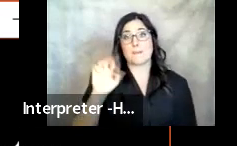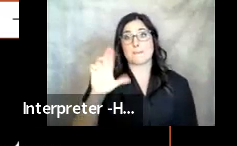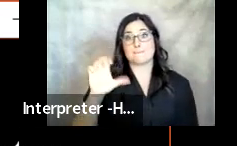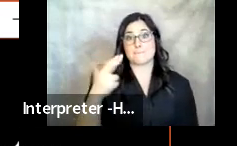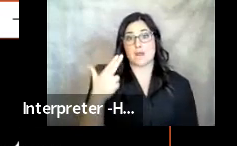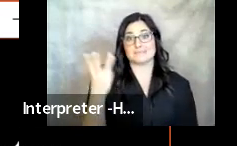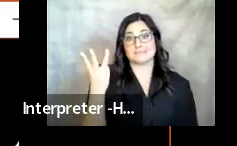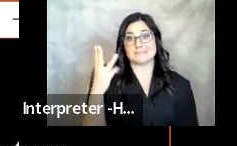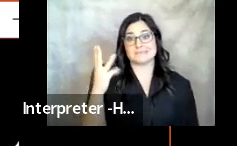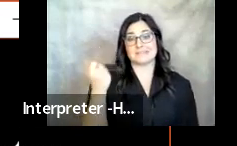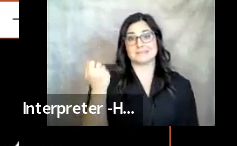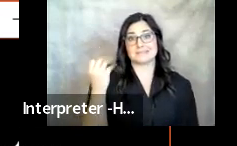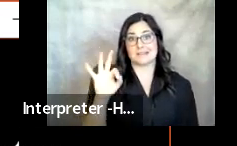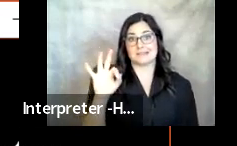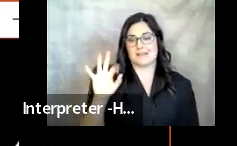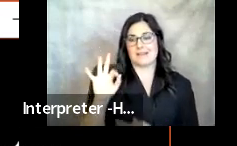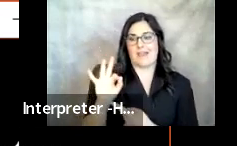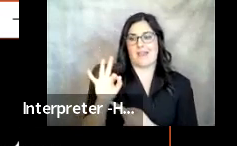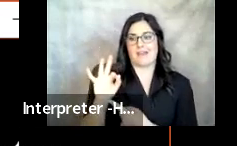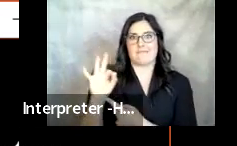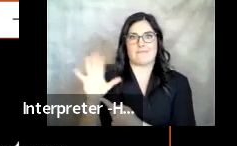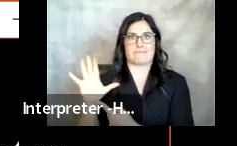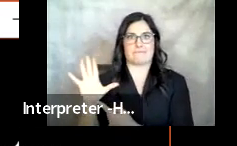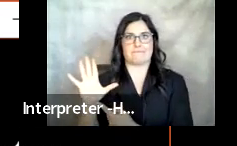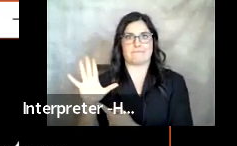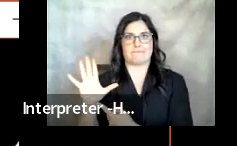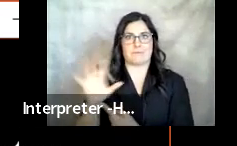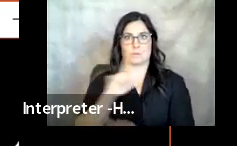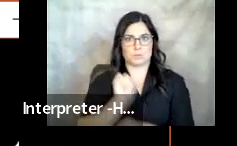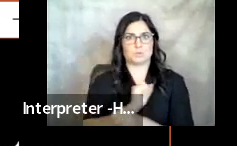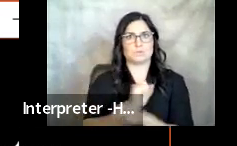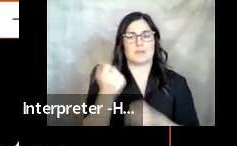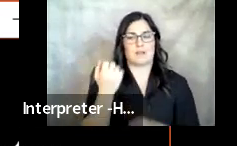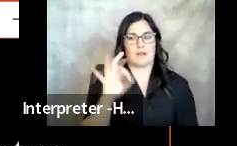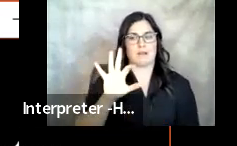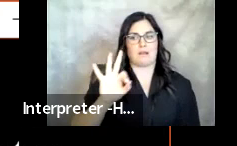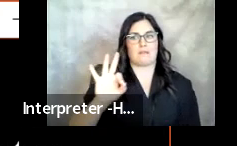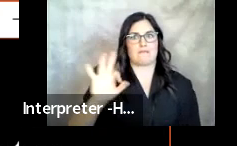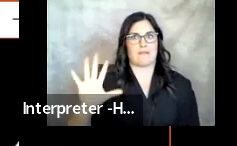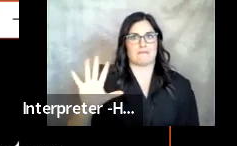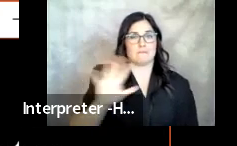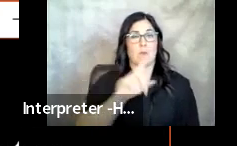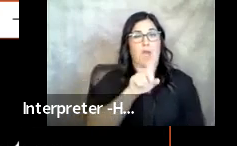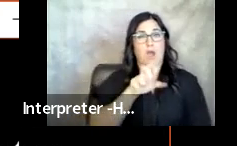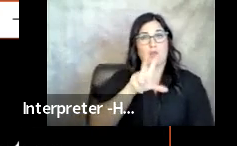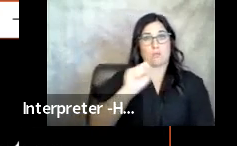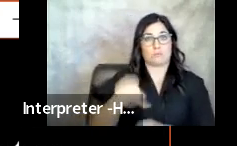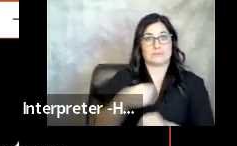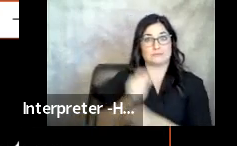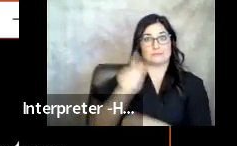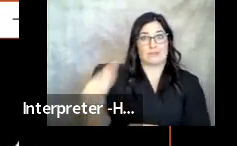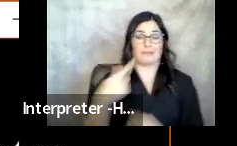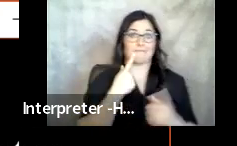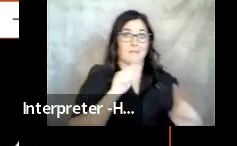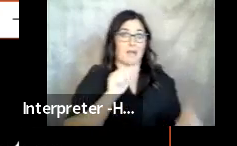That's not a typo. So 100 and. 30 years later. Mississippi finally gets around to ratifying it.